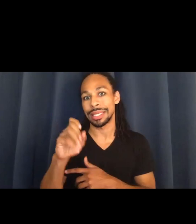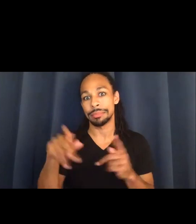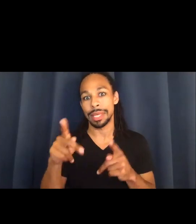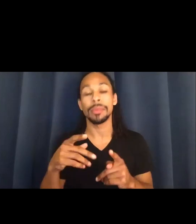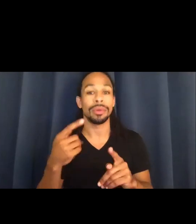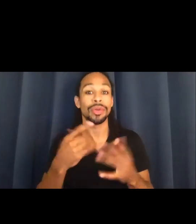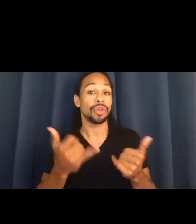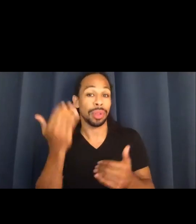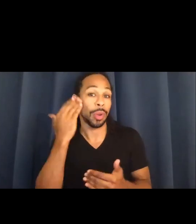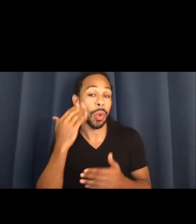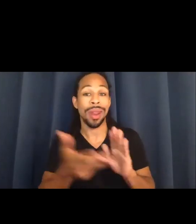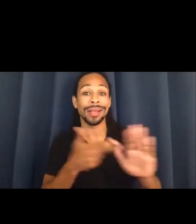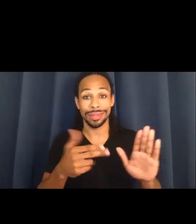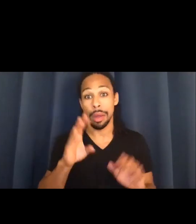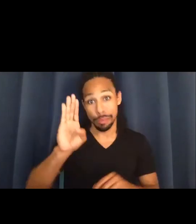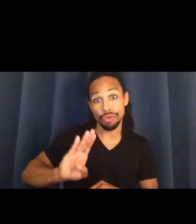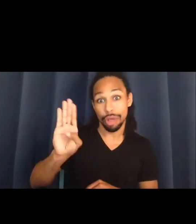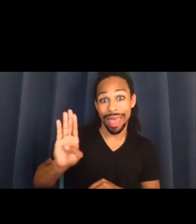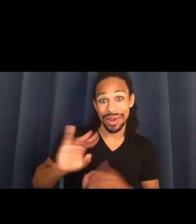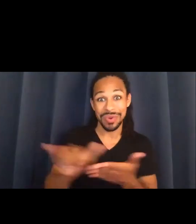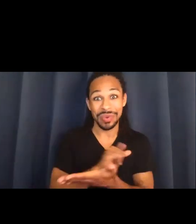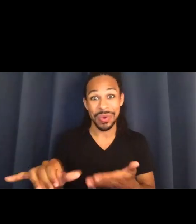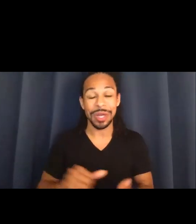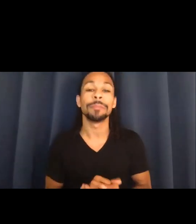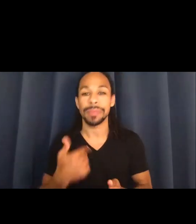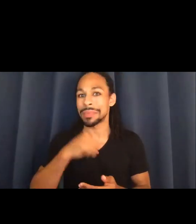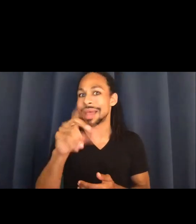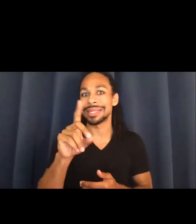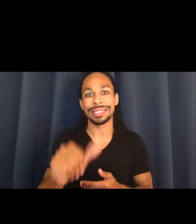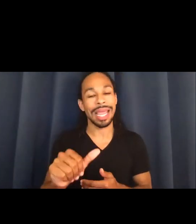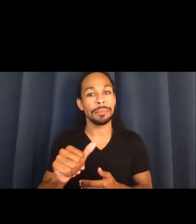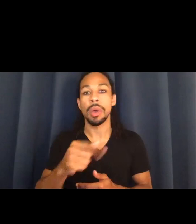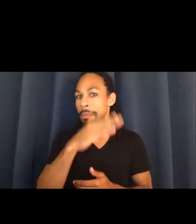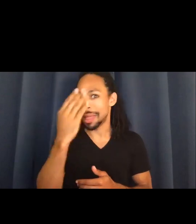Brooklyn, New York. I'm a non-disabled black woman of Caribbean heritage. I'm